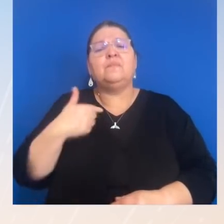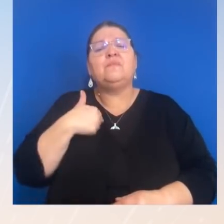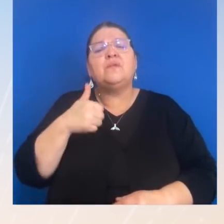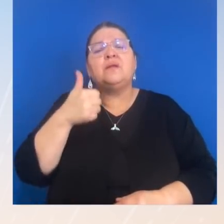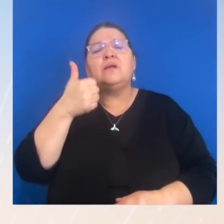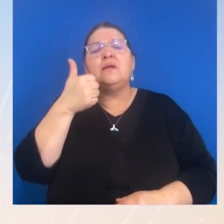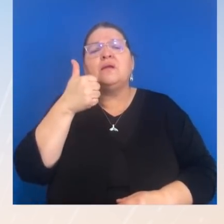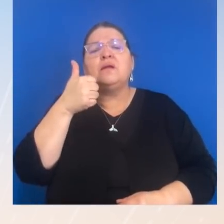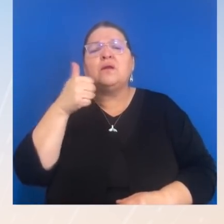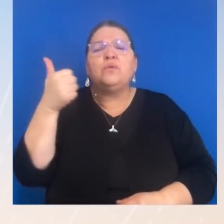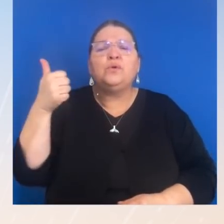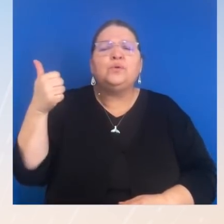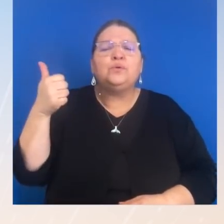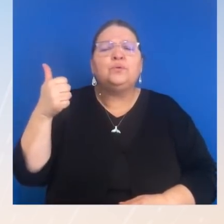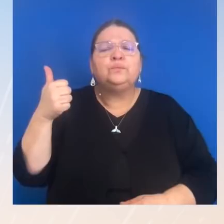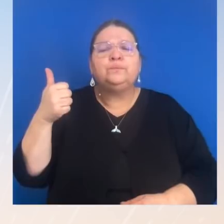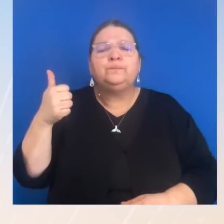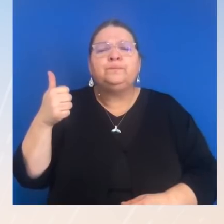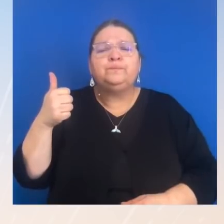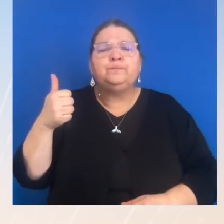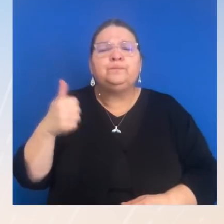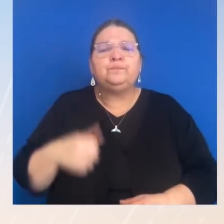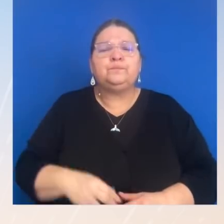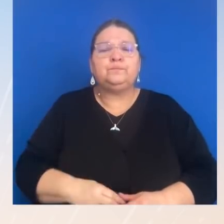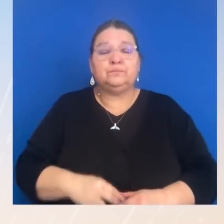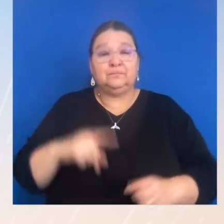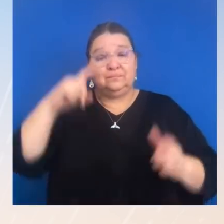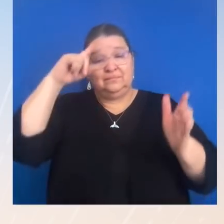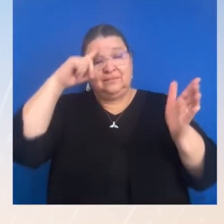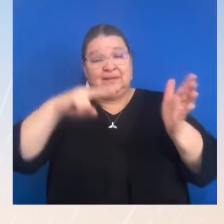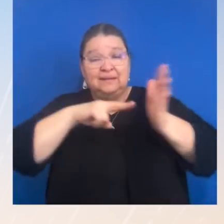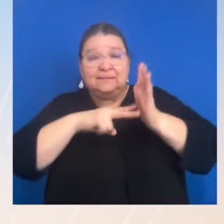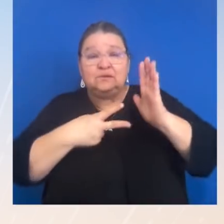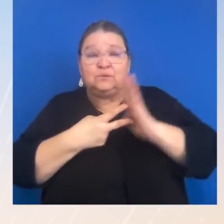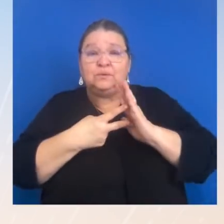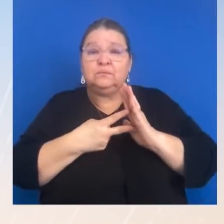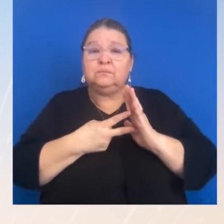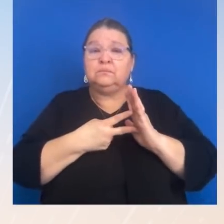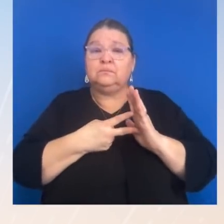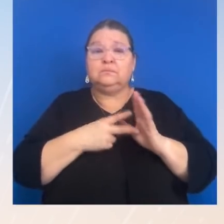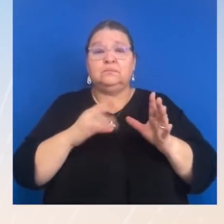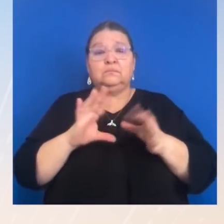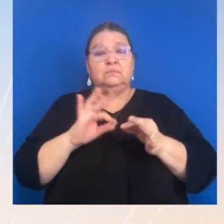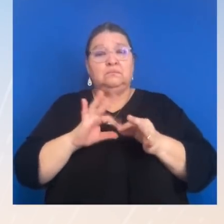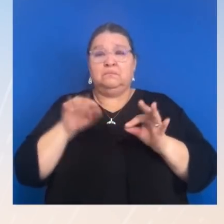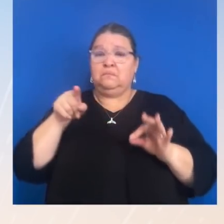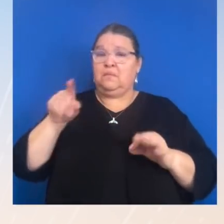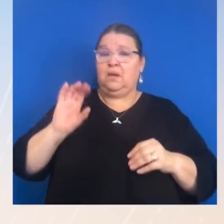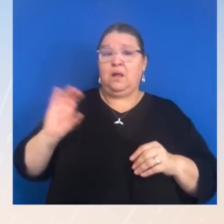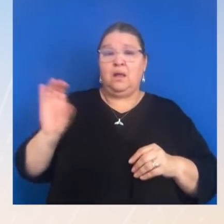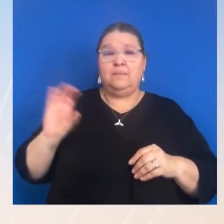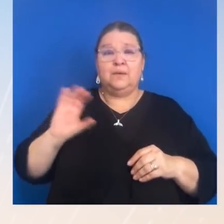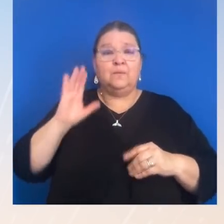as a principal extra-NATO ally after the meeting with the President or even prior to it?